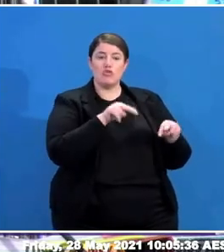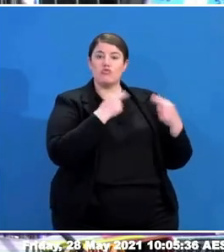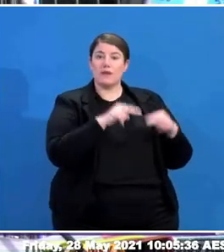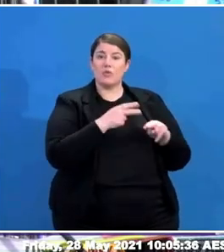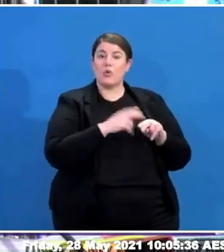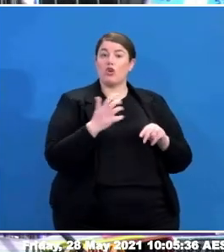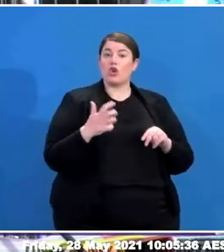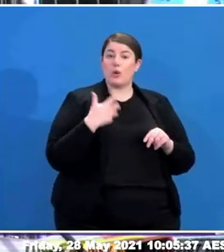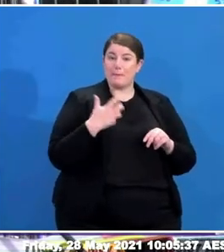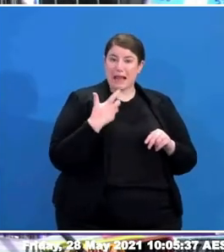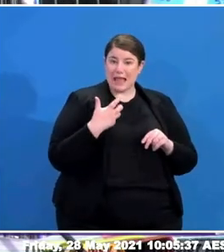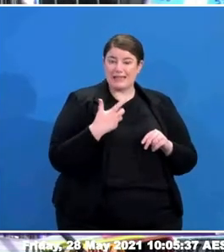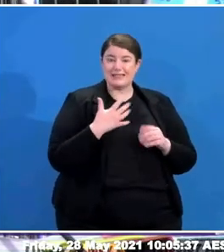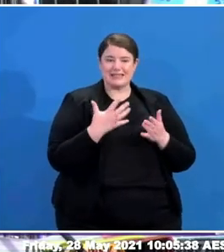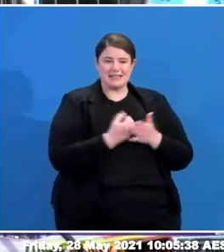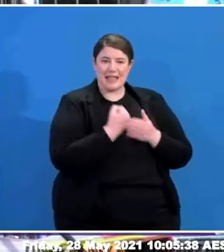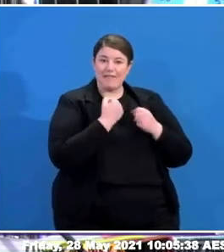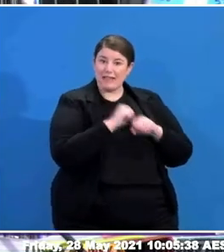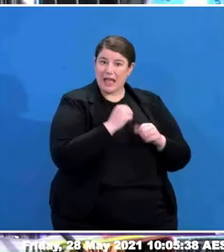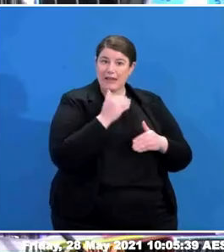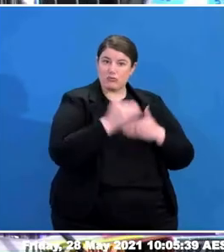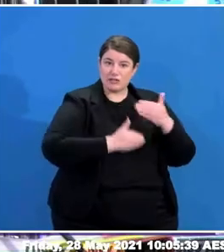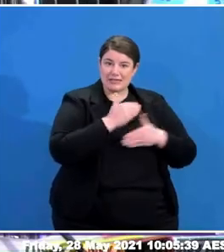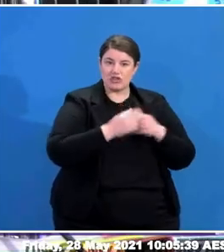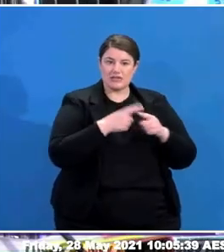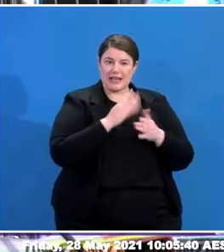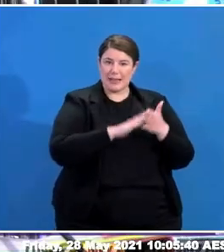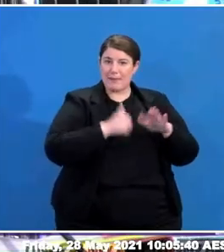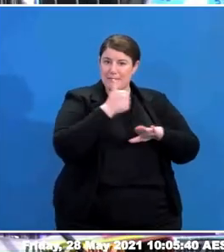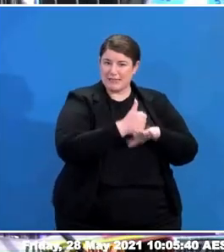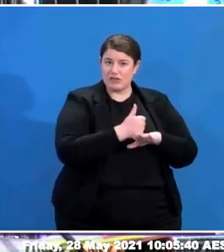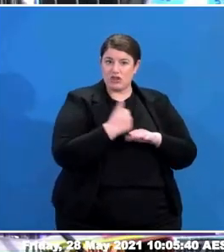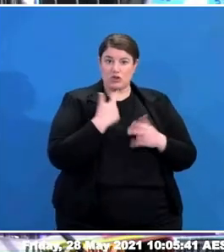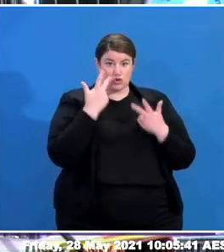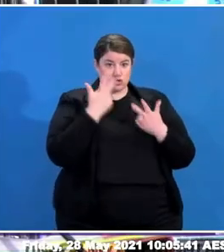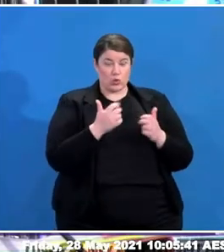safeguarding policy, procedures and implementation. Can I show you the document at D19.